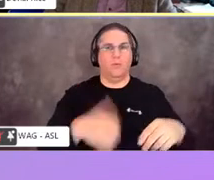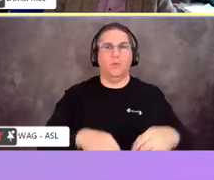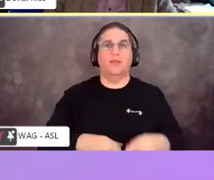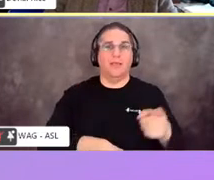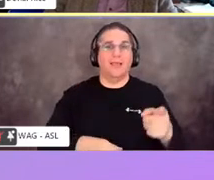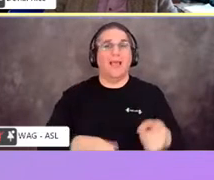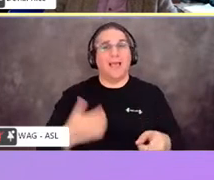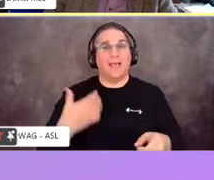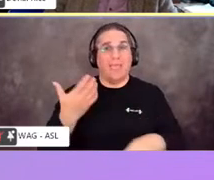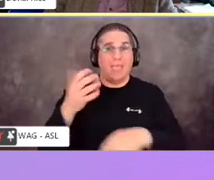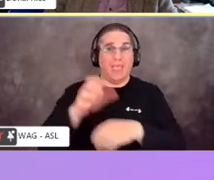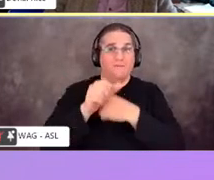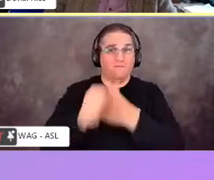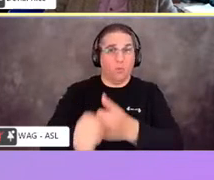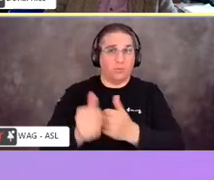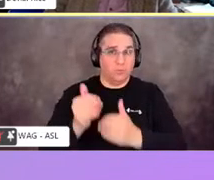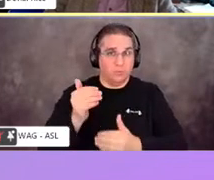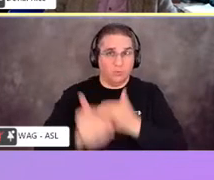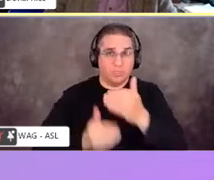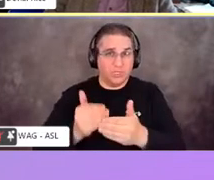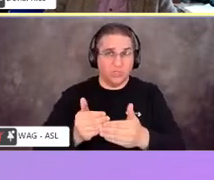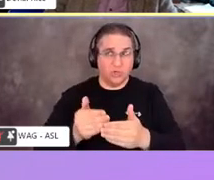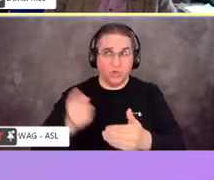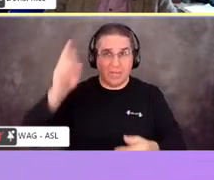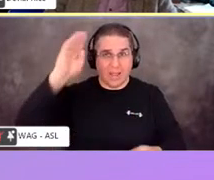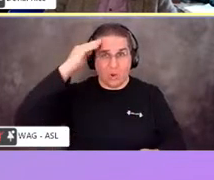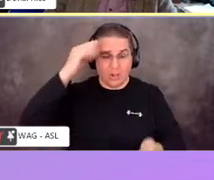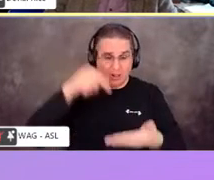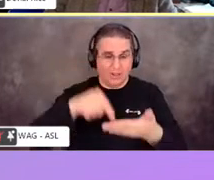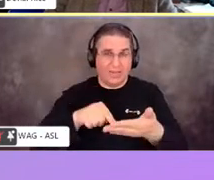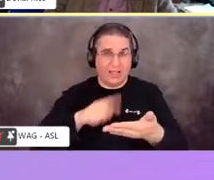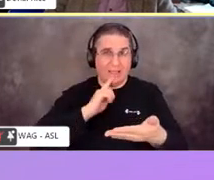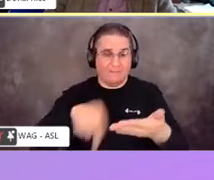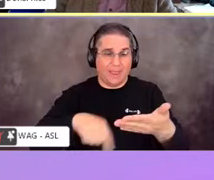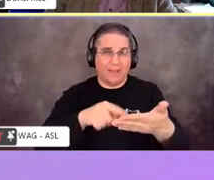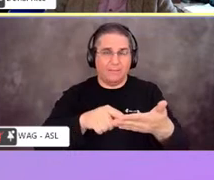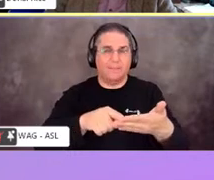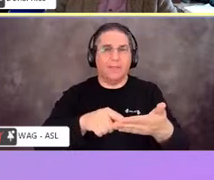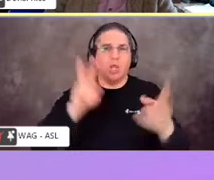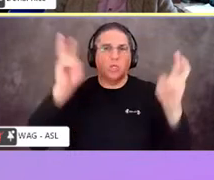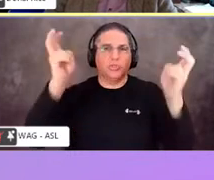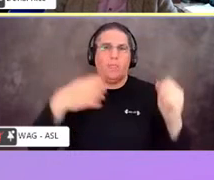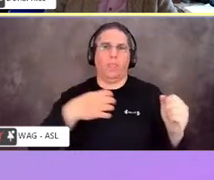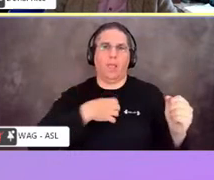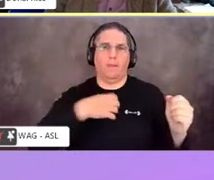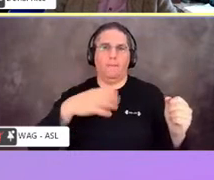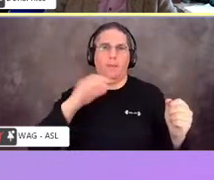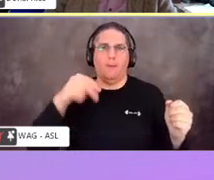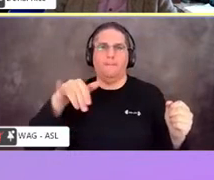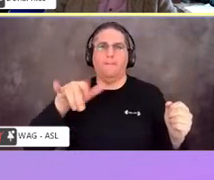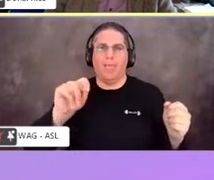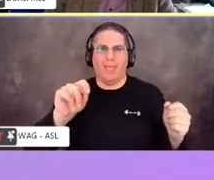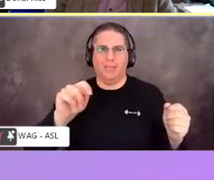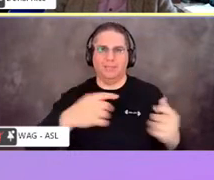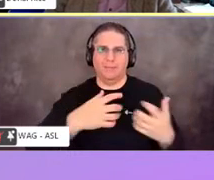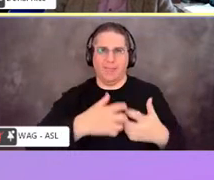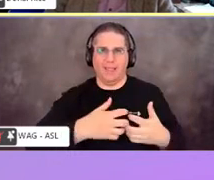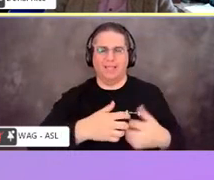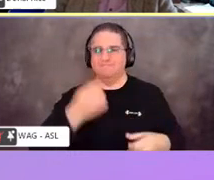happen in Ireland is that the feedback and complaints mechanism is included period we forced the procedure on